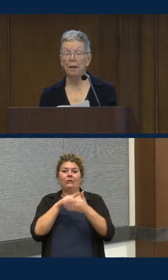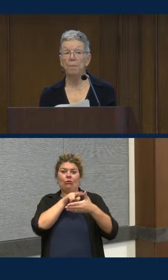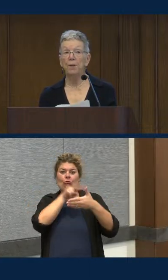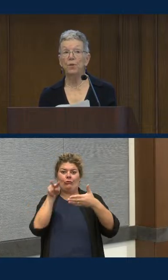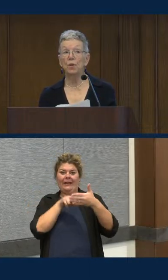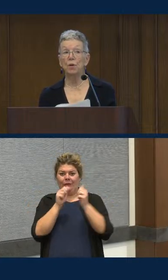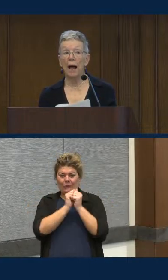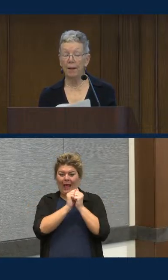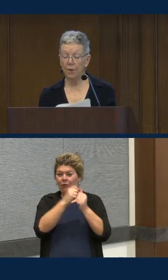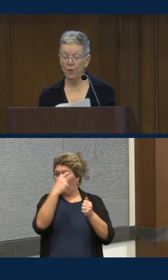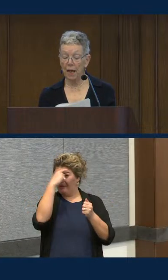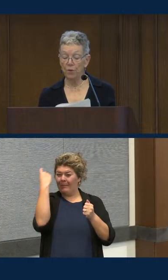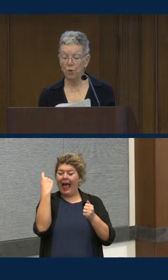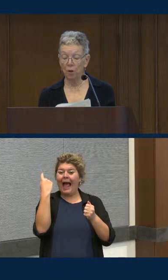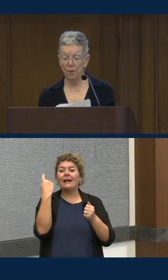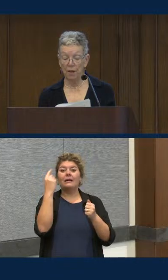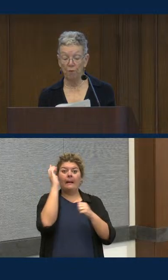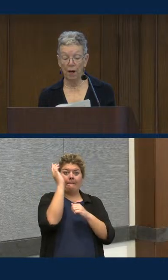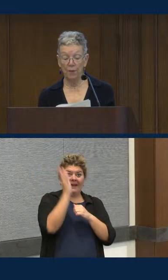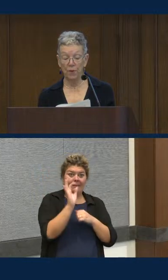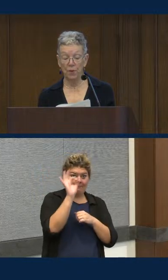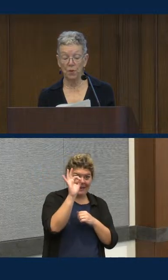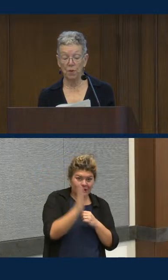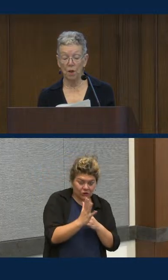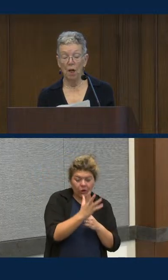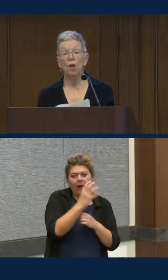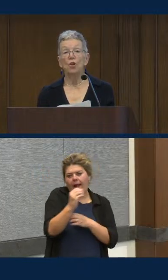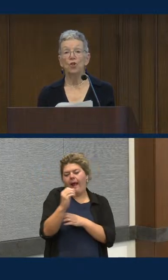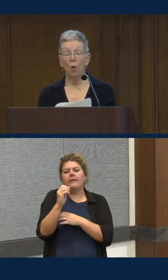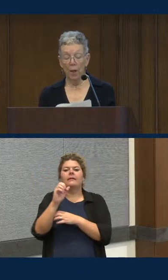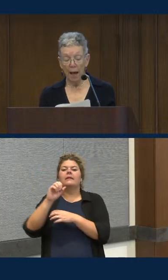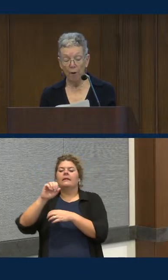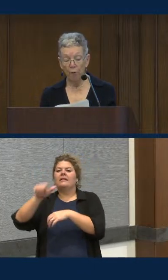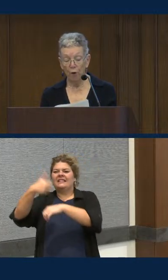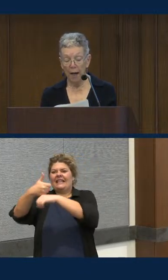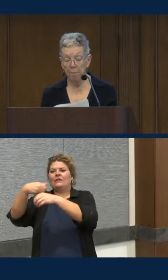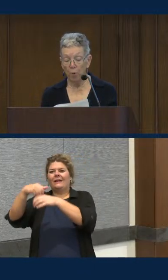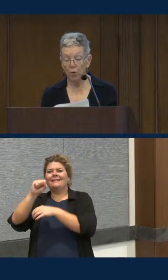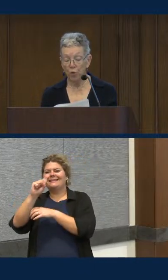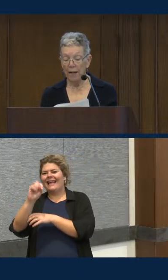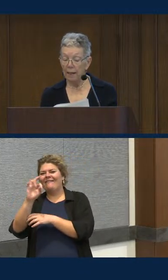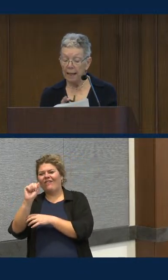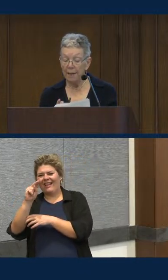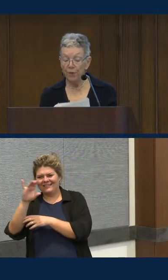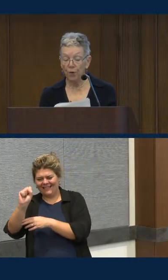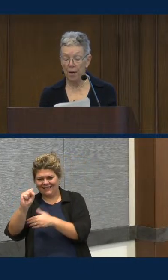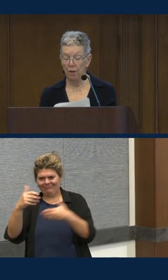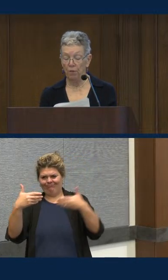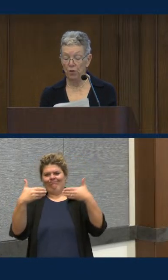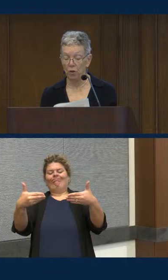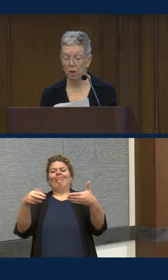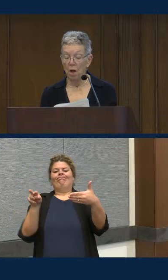statue of St. Francis, showing how Frank portrayed an